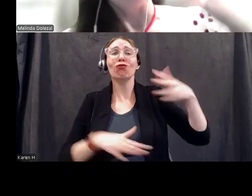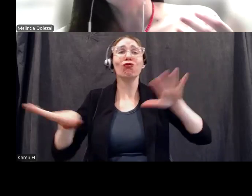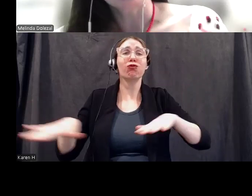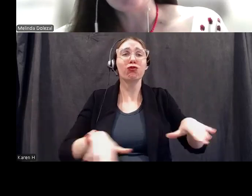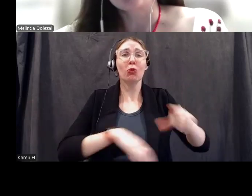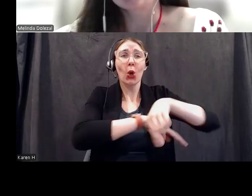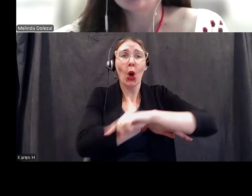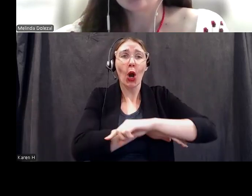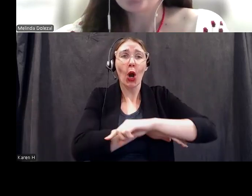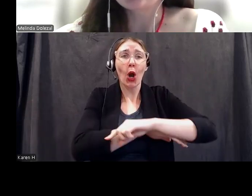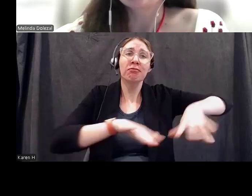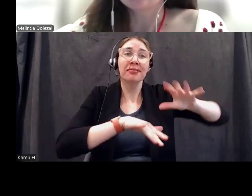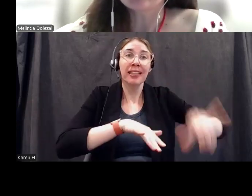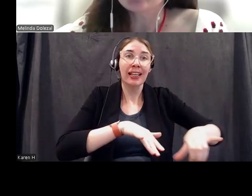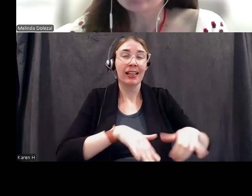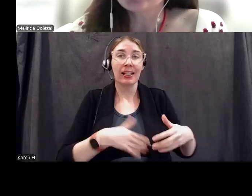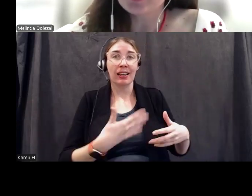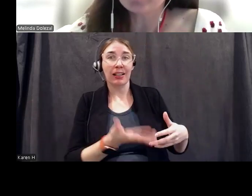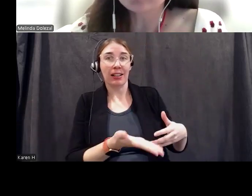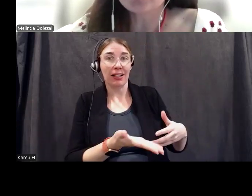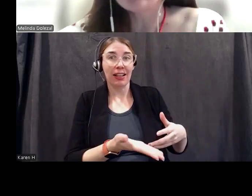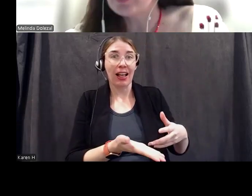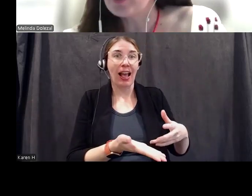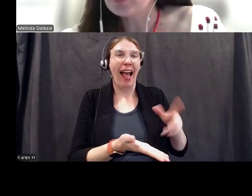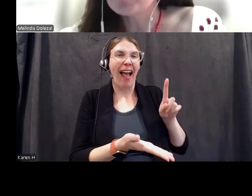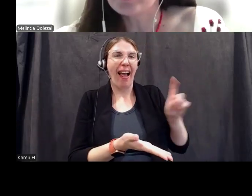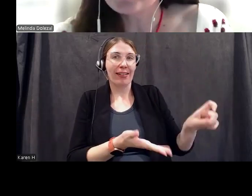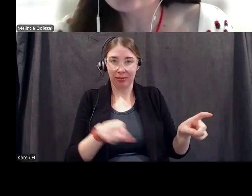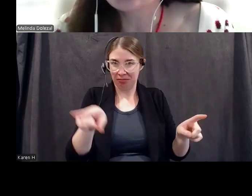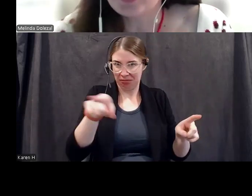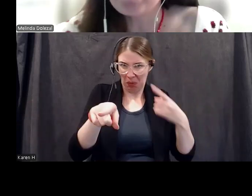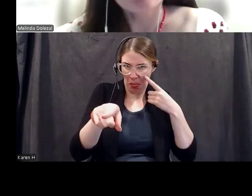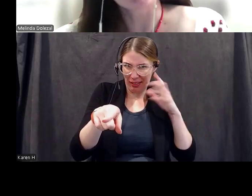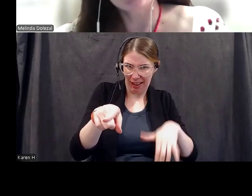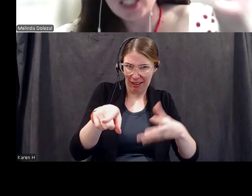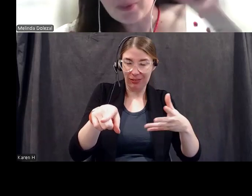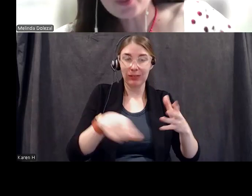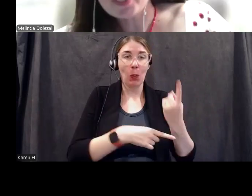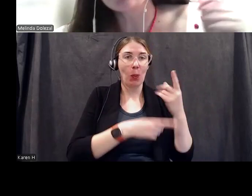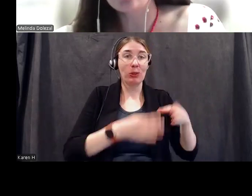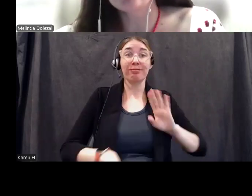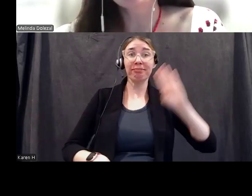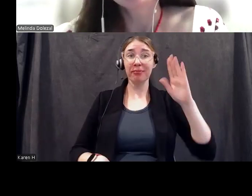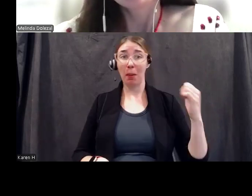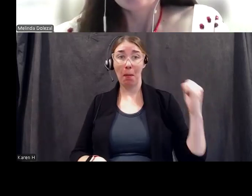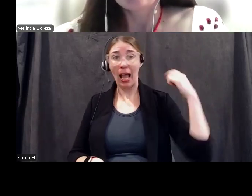and I asked what somebody thought it was, they said a back scratcher. I mean, they're not wrong, but also that are to keep those in the soil.